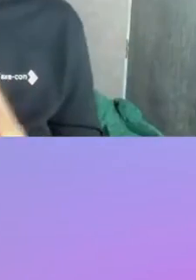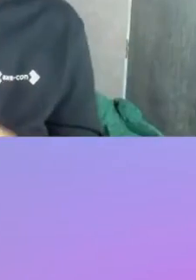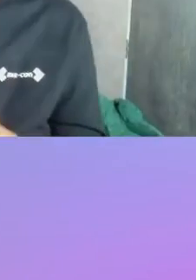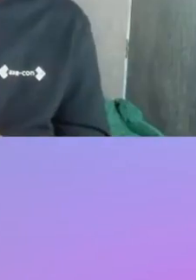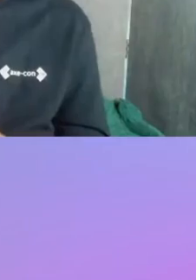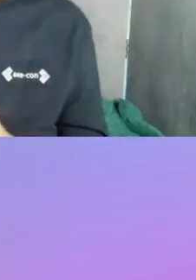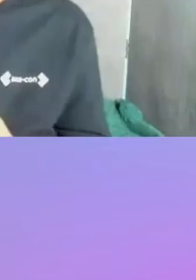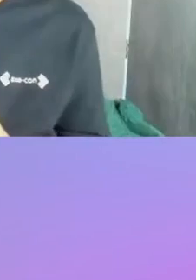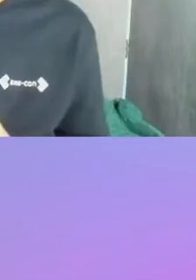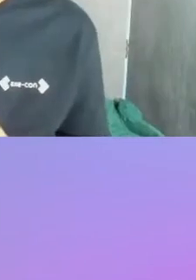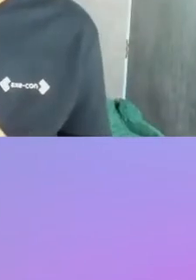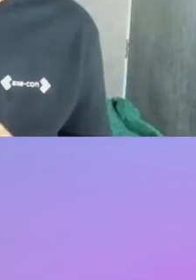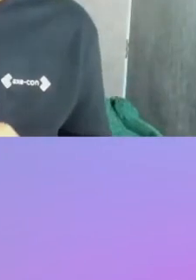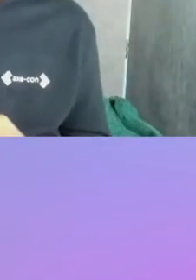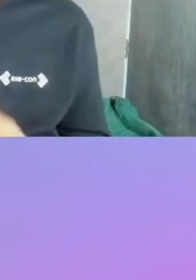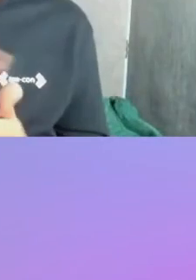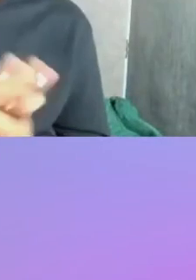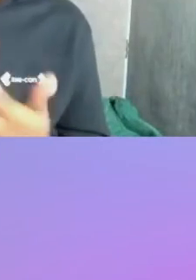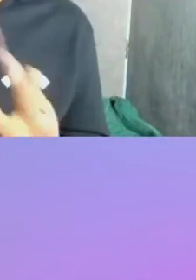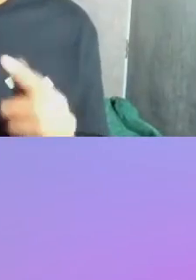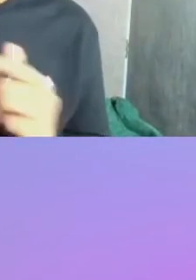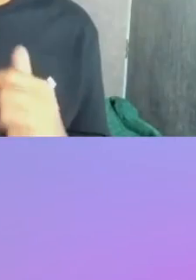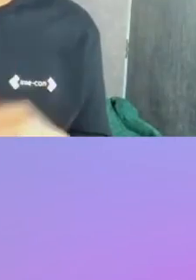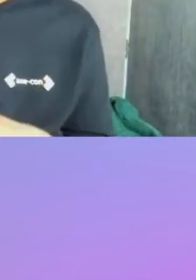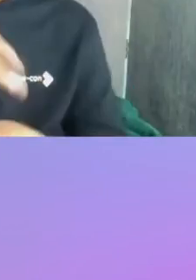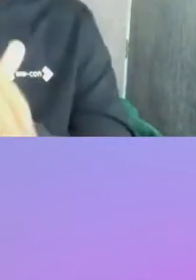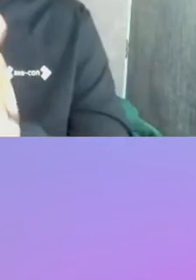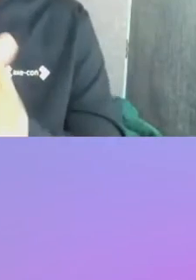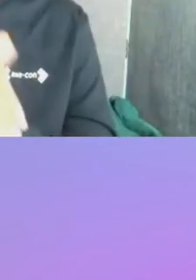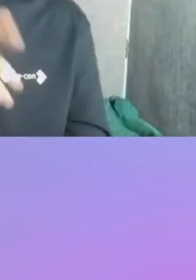my time. Thank you so much. You can find me a great --